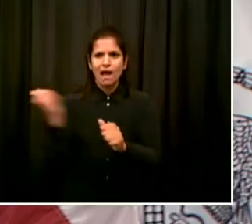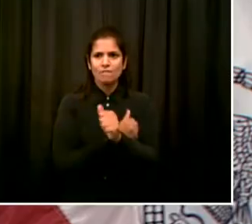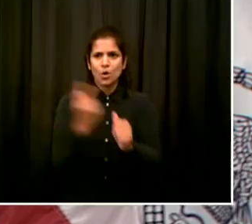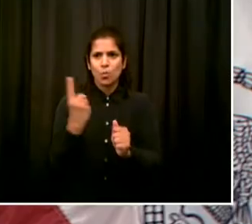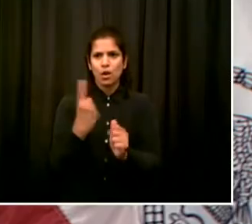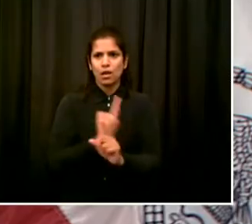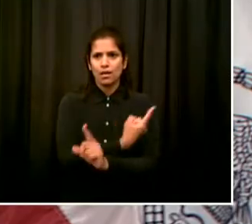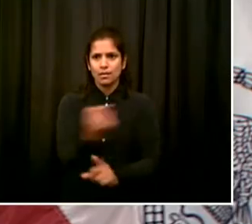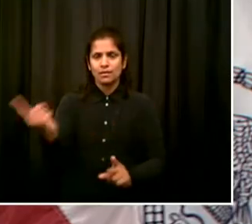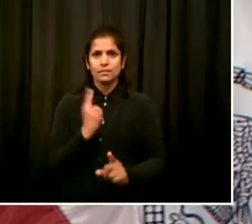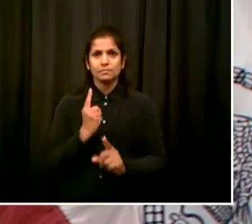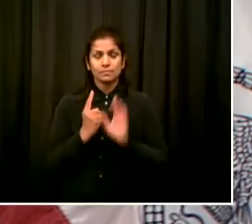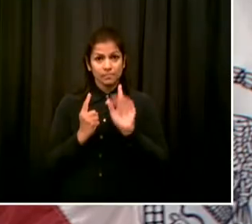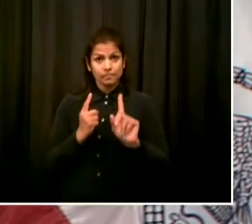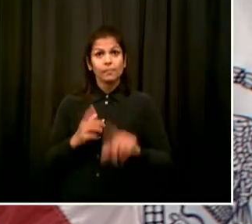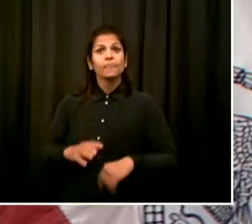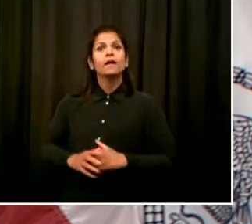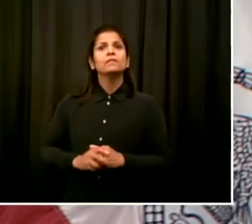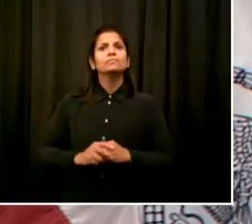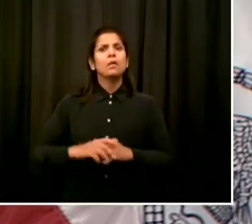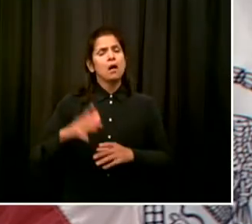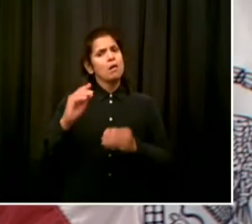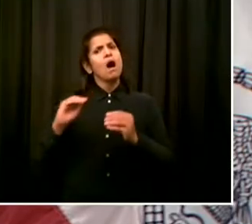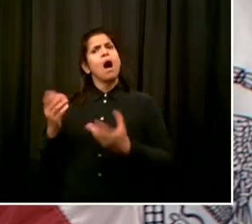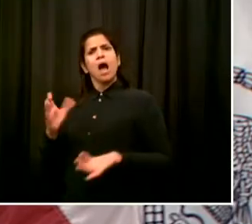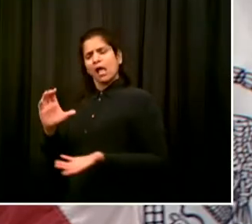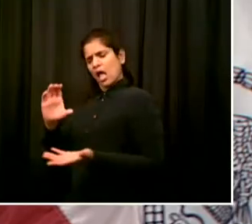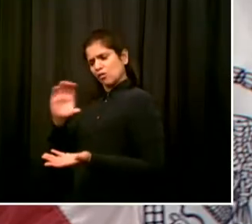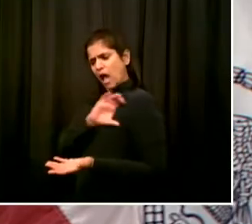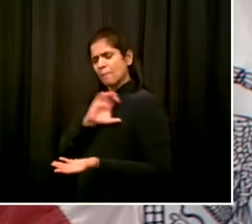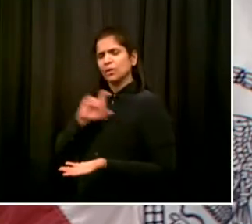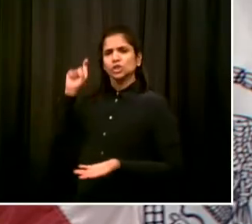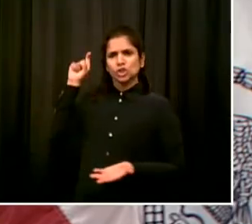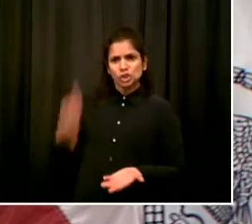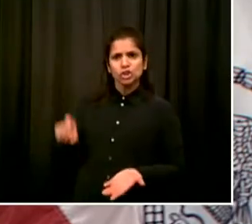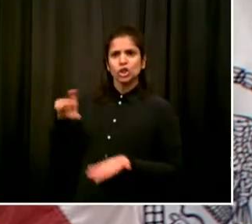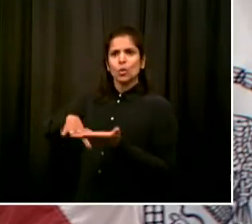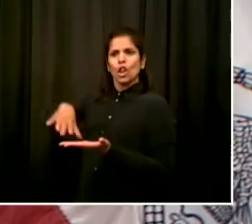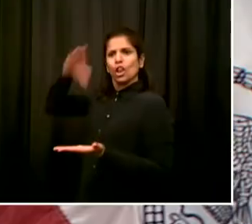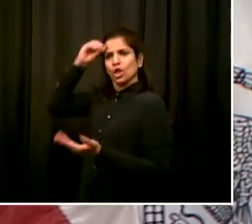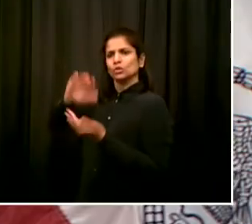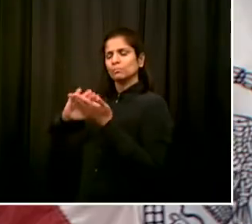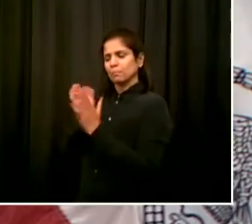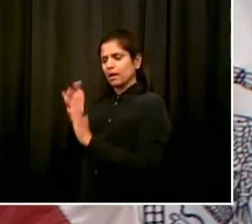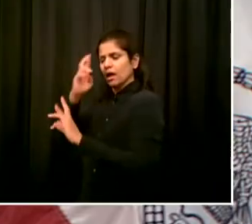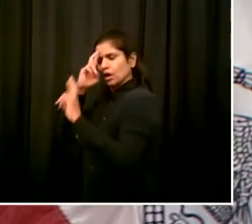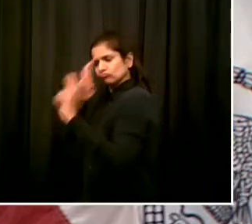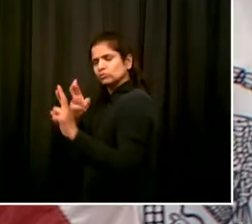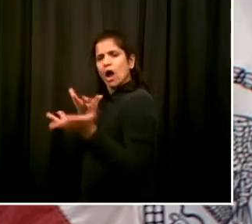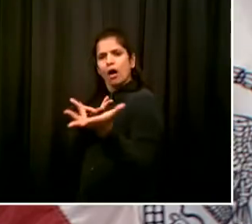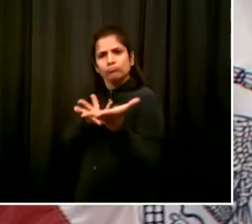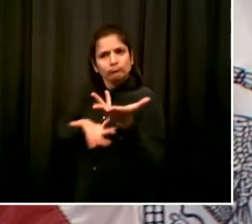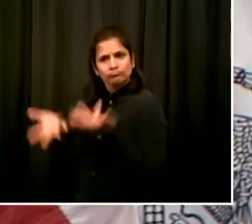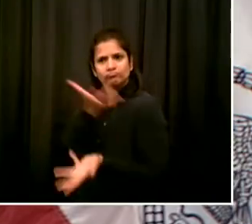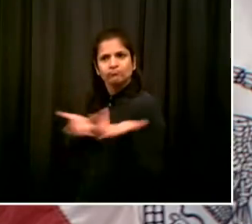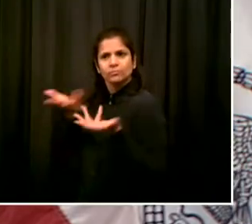EAR TEHRE TO KEEP US SAFE AND THEY WANT IT TO BFE AI RAND MORE RESPECTFUL.